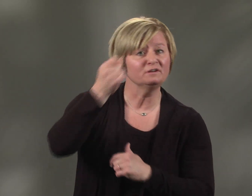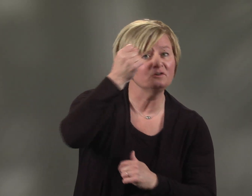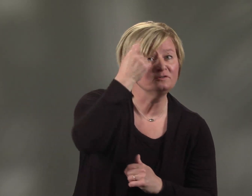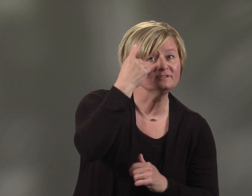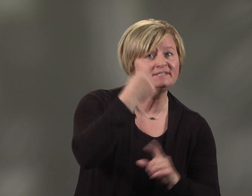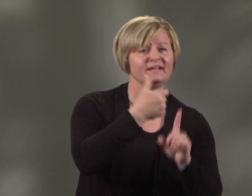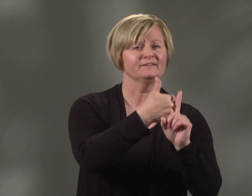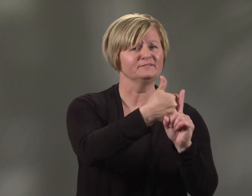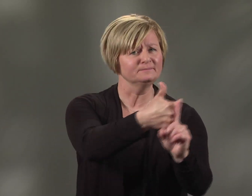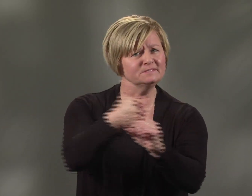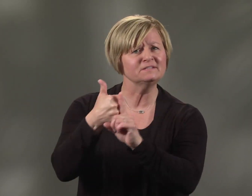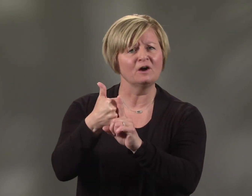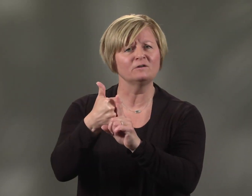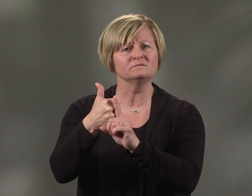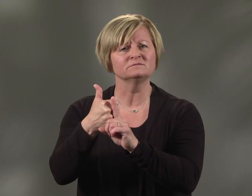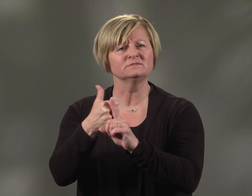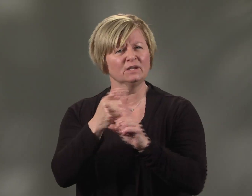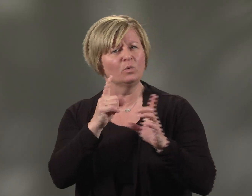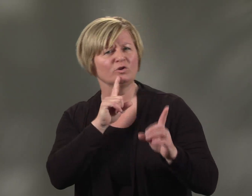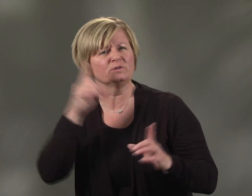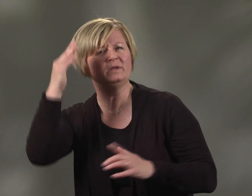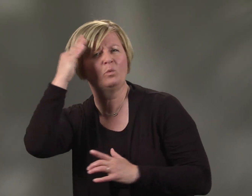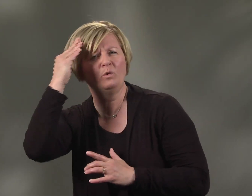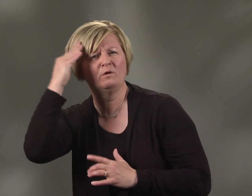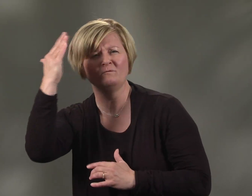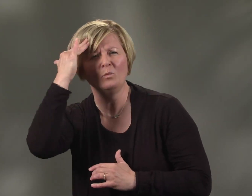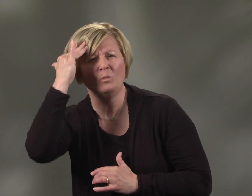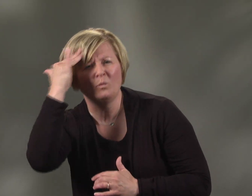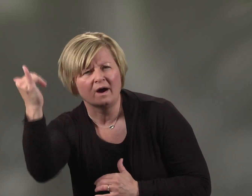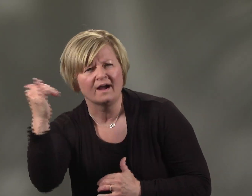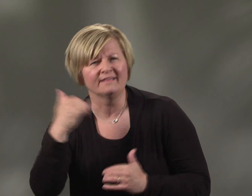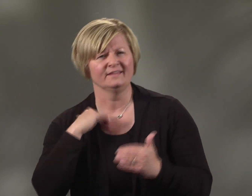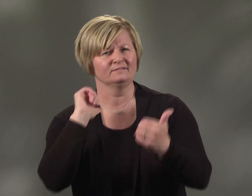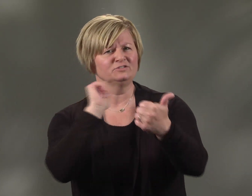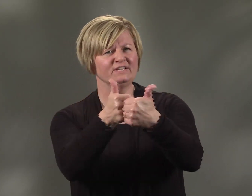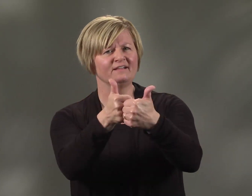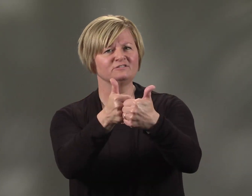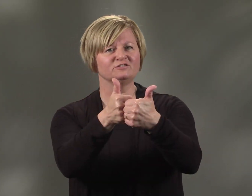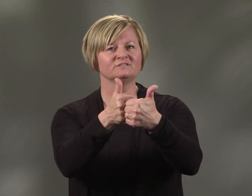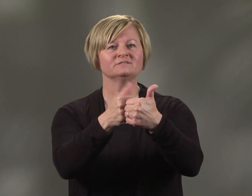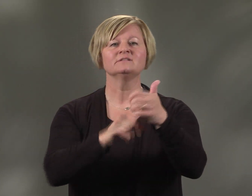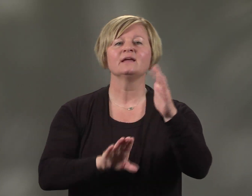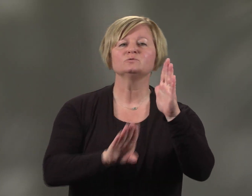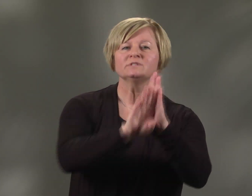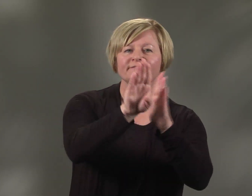and understanding of themselves in order to be aware of why they have challenges